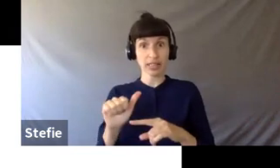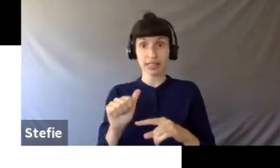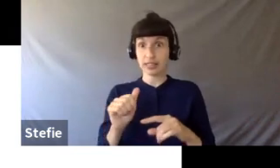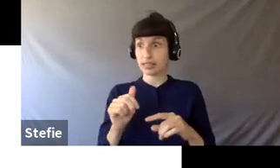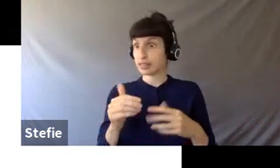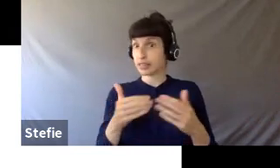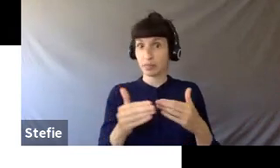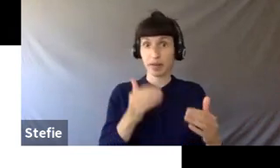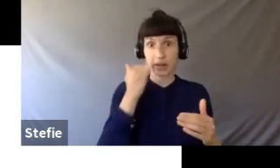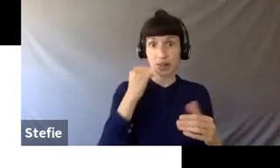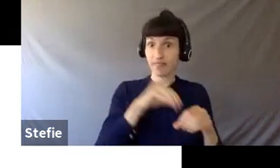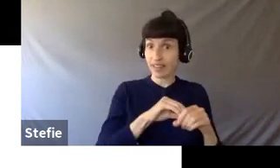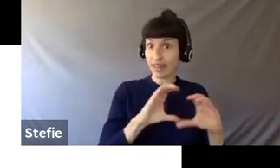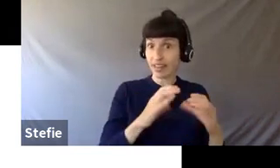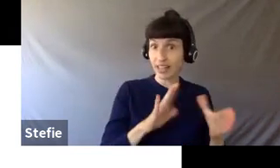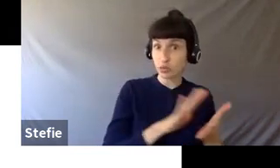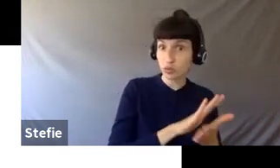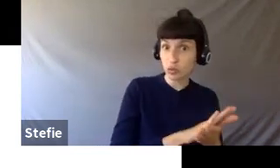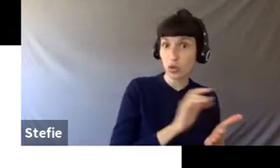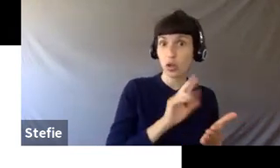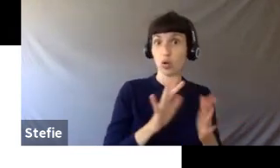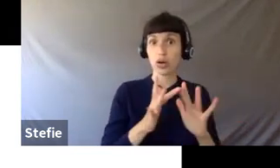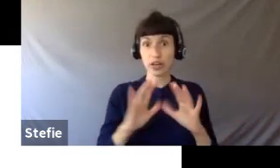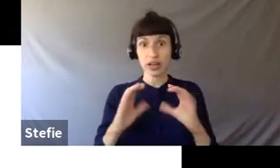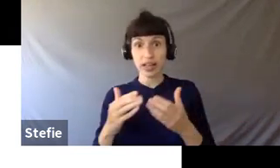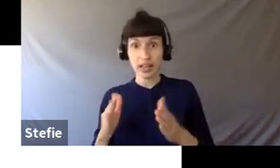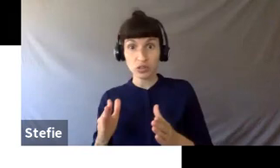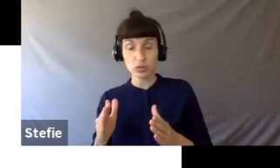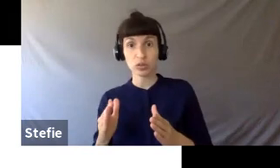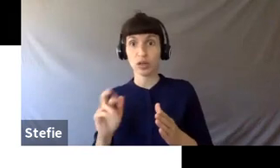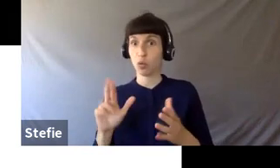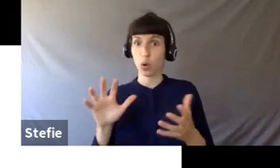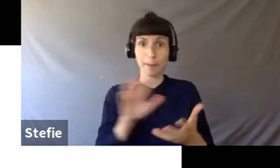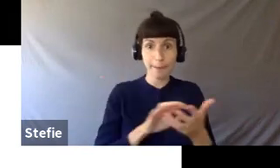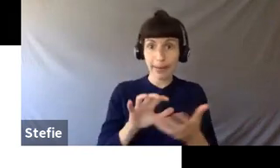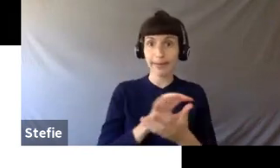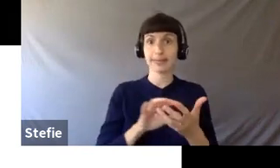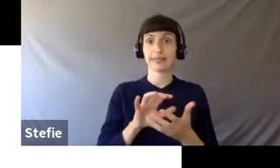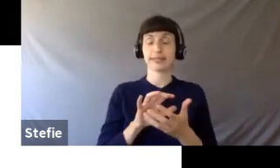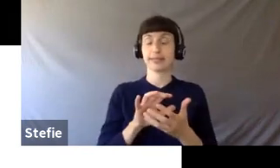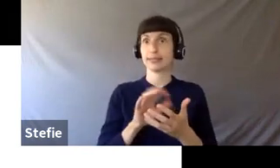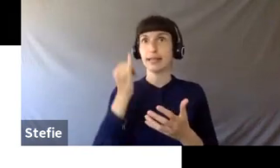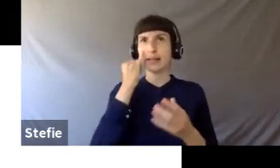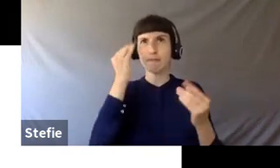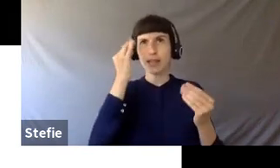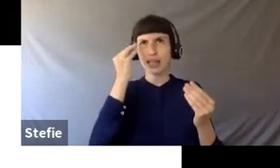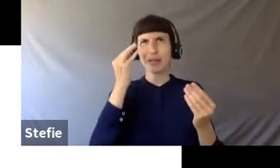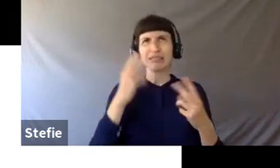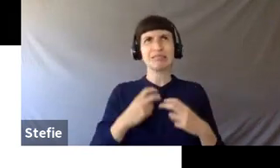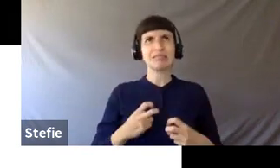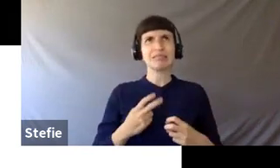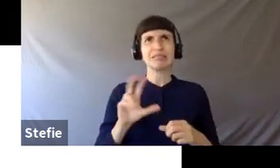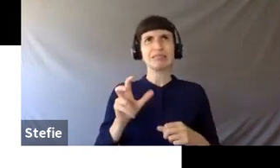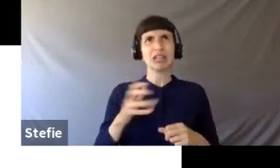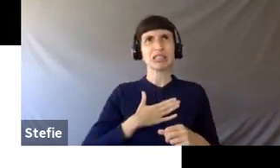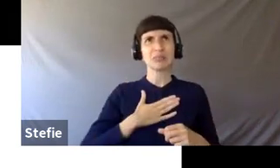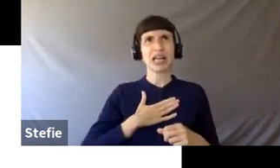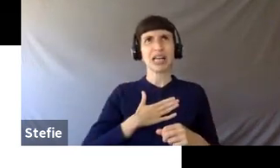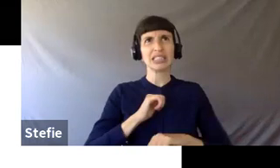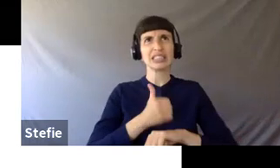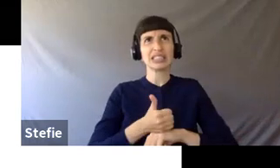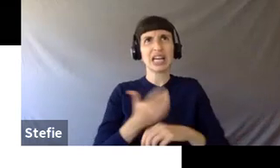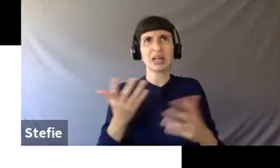implement these best practices